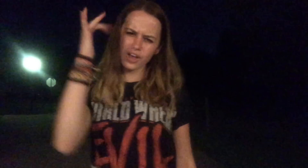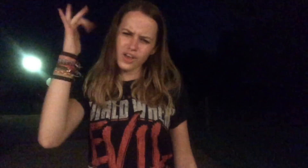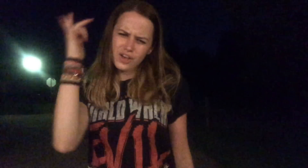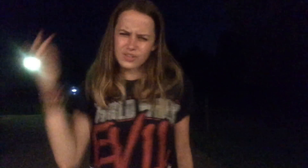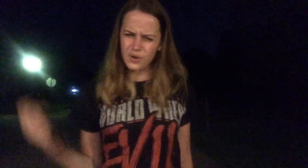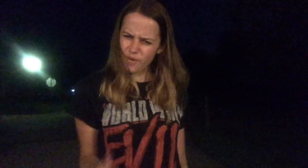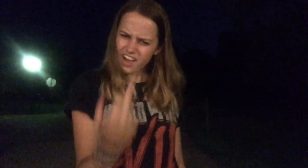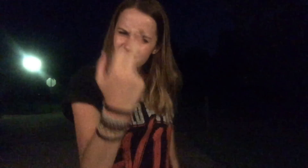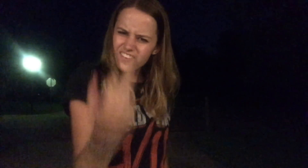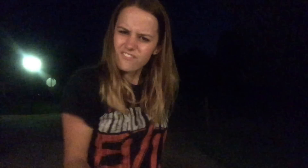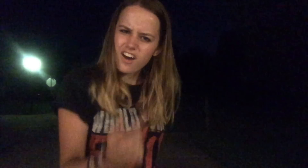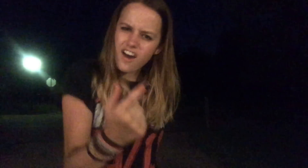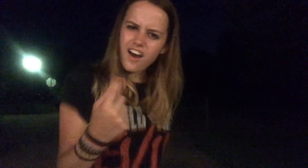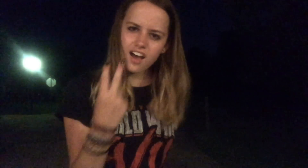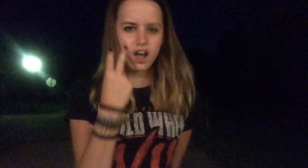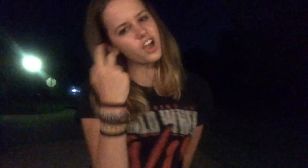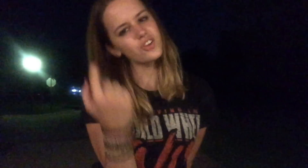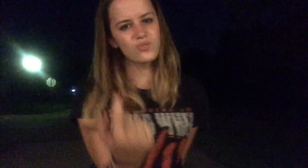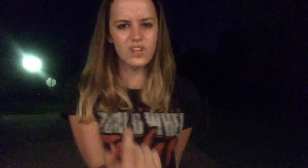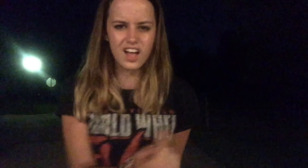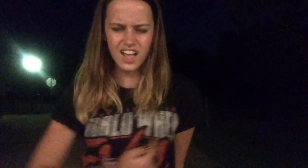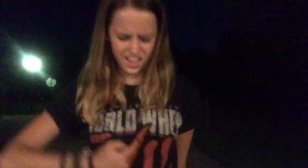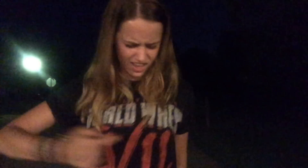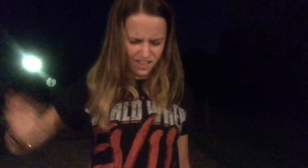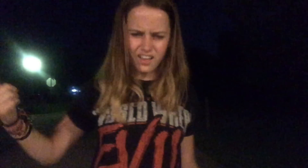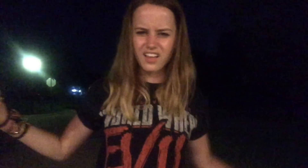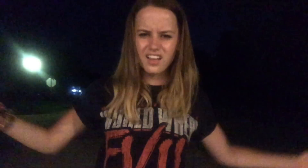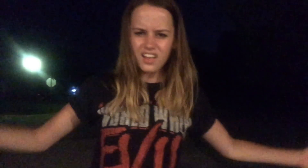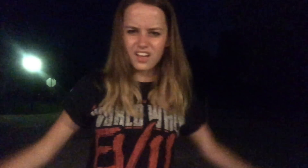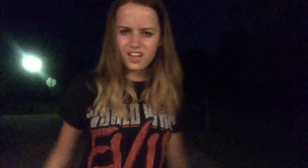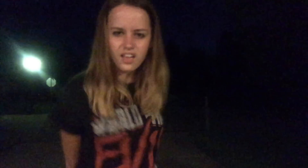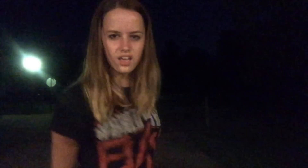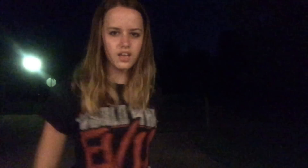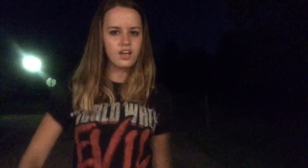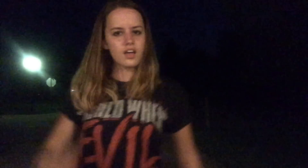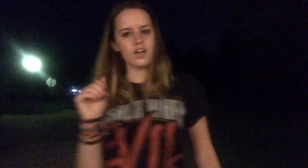So why the fuck are you looking at me